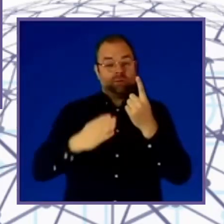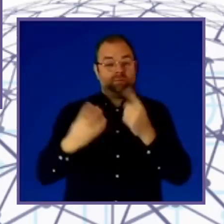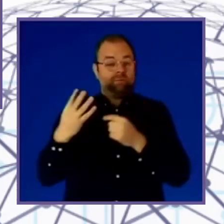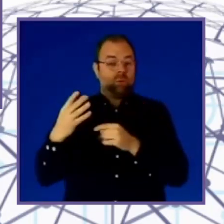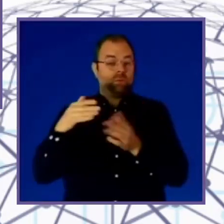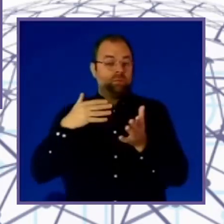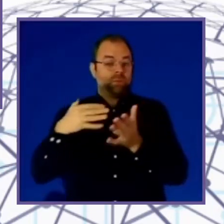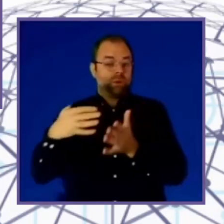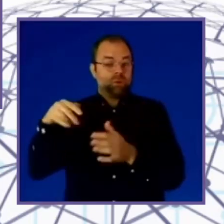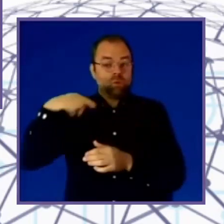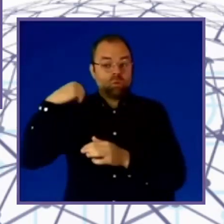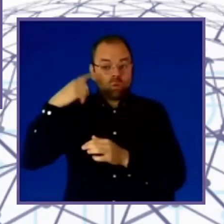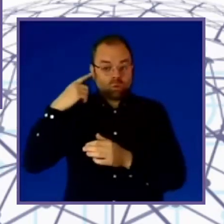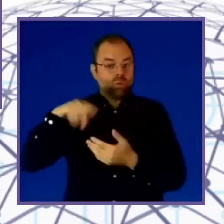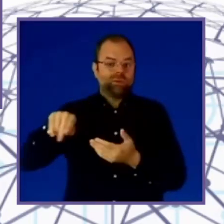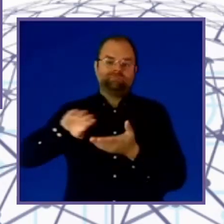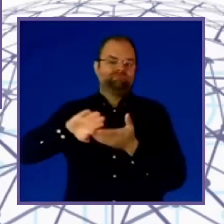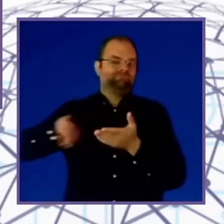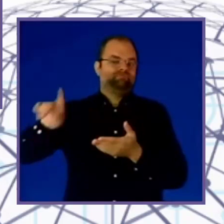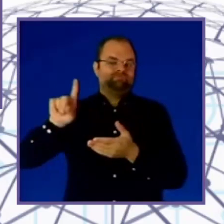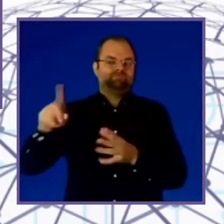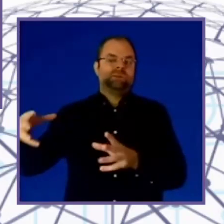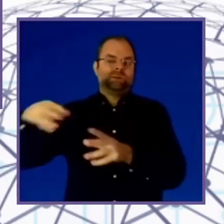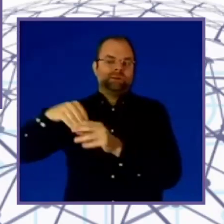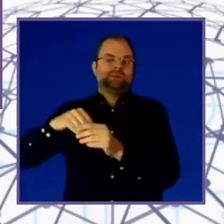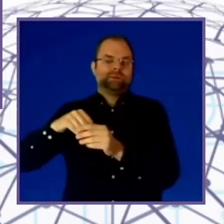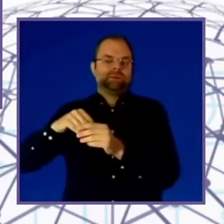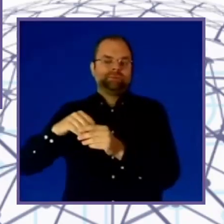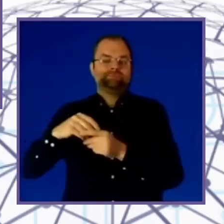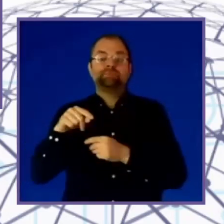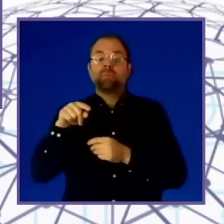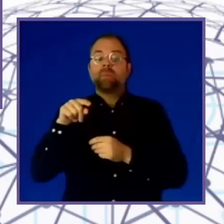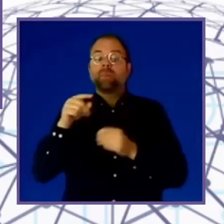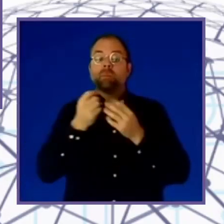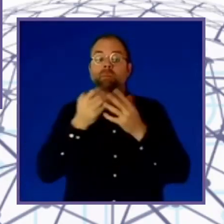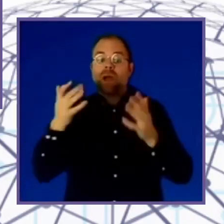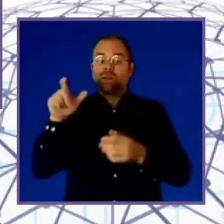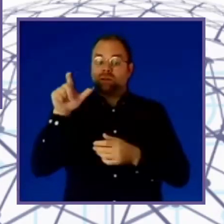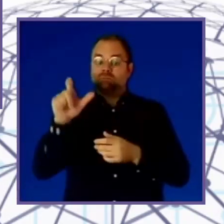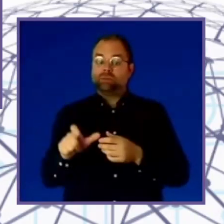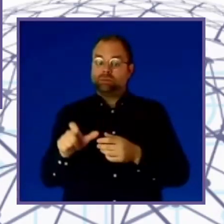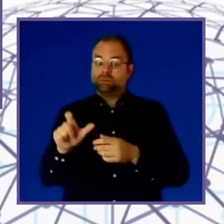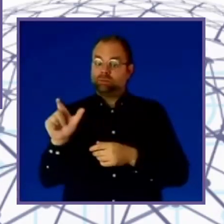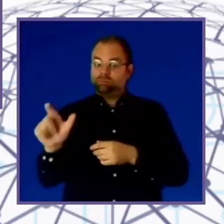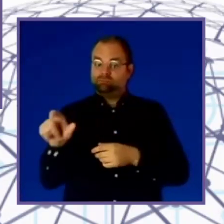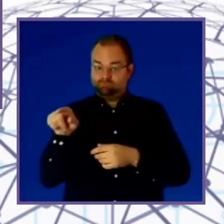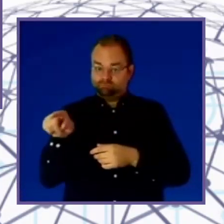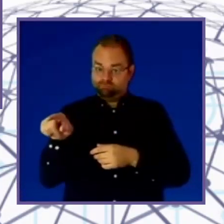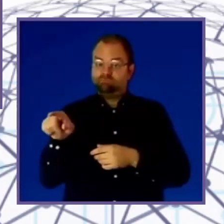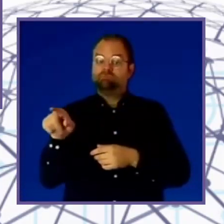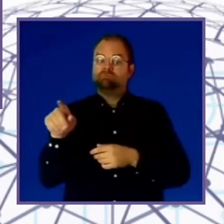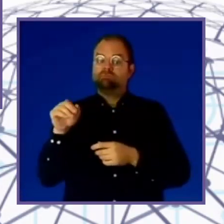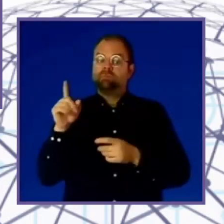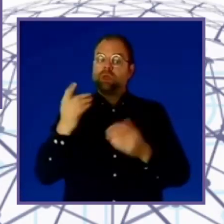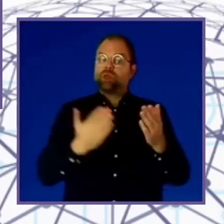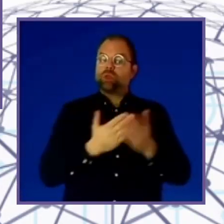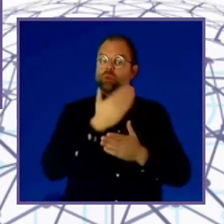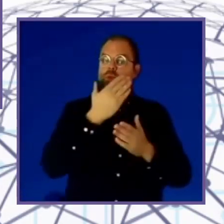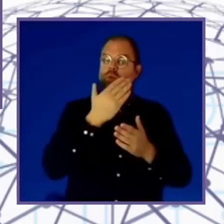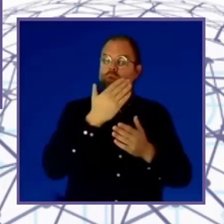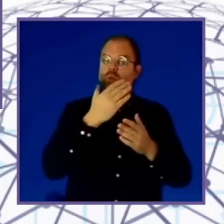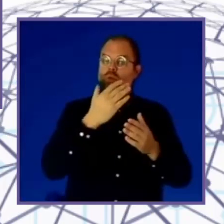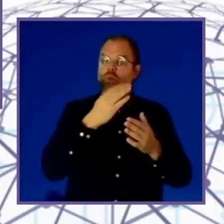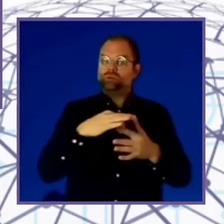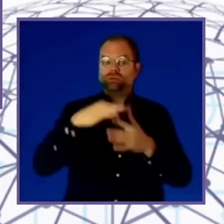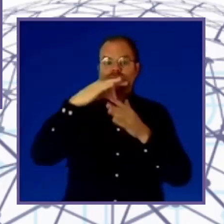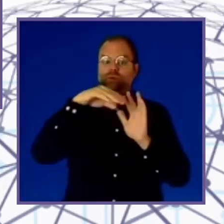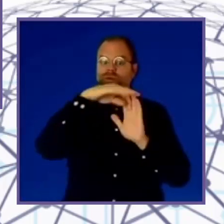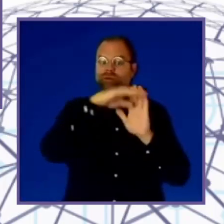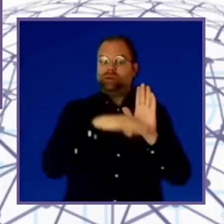London climate action must go hand in hand with climate justice and social justice. Otherwise,